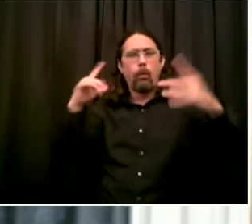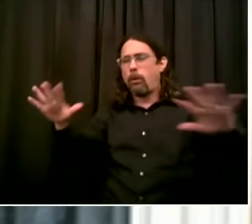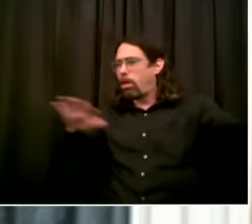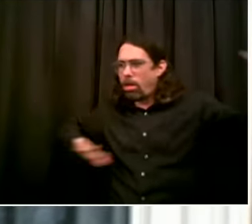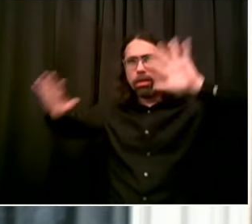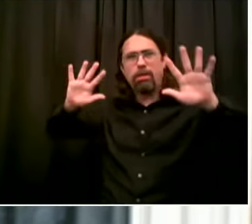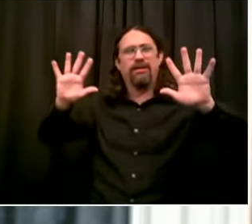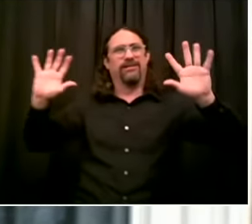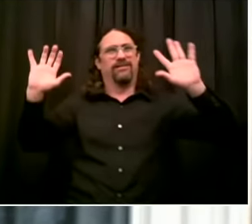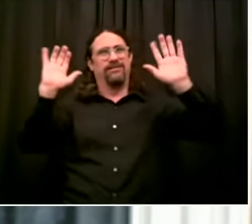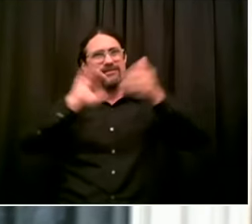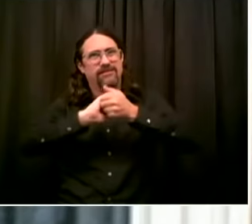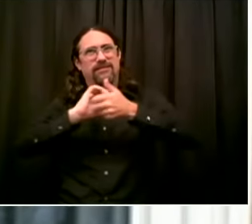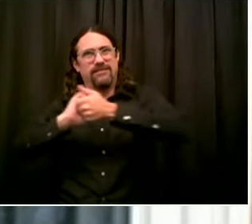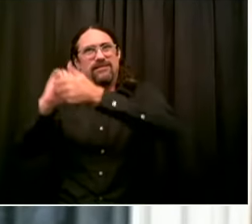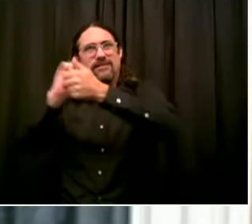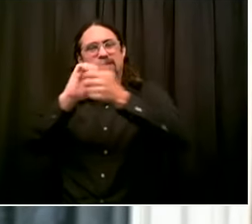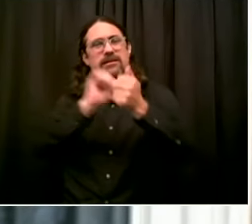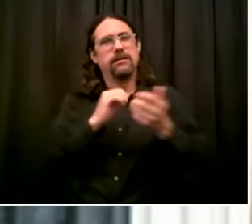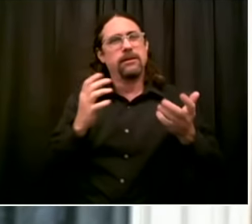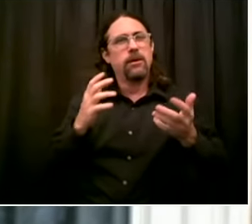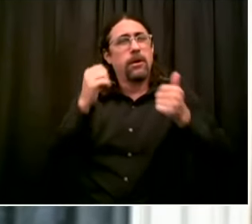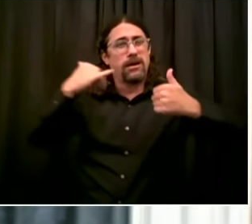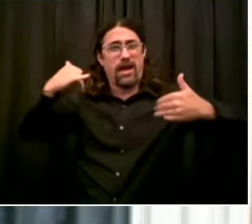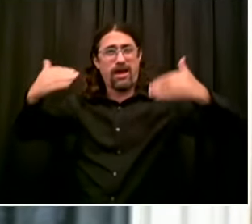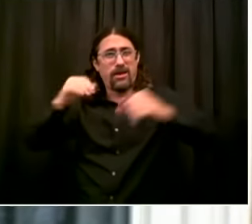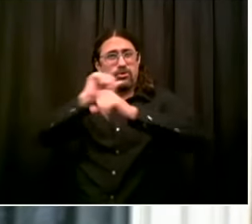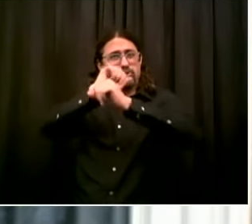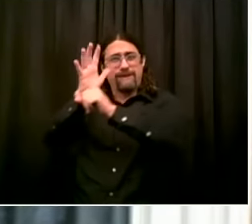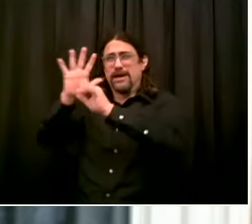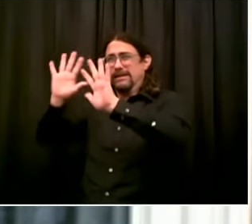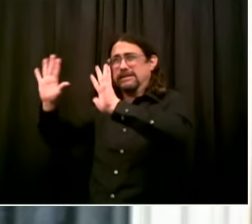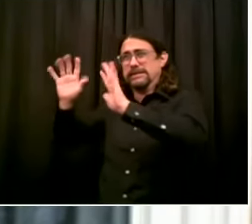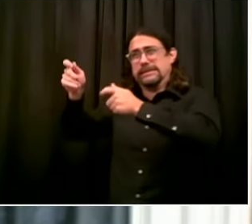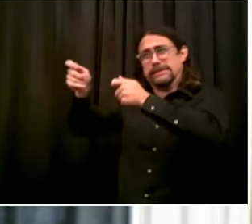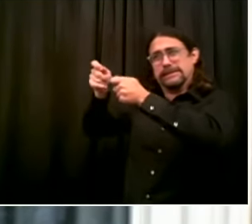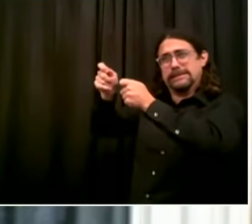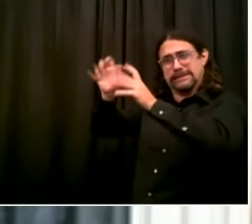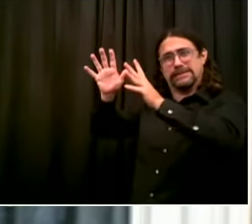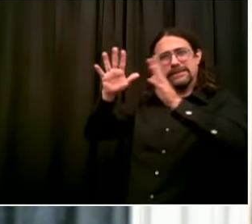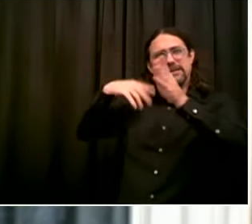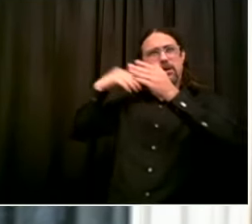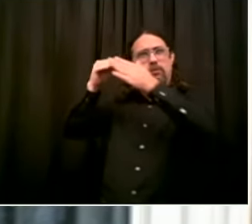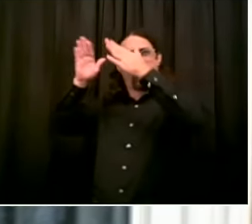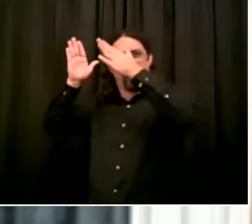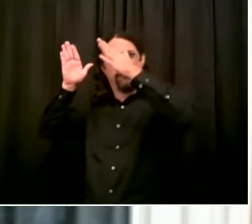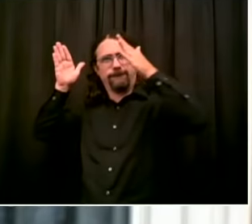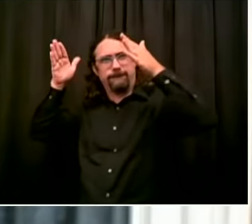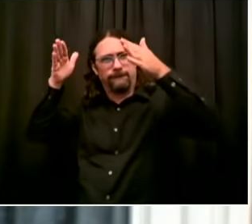BUT THIS IS A PROBLEM IN SOME PARTS OF CITY. IT MUST BE ADDRESSED. THE NEIGHBORHOOD